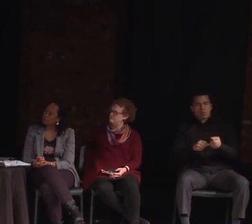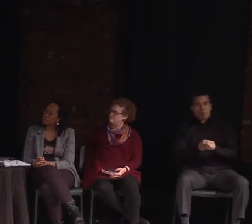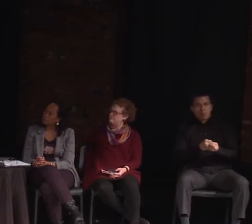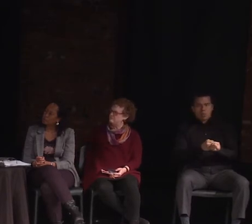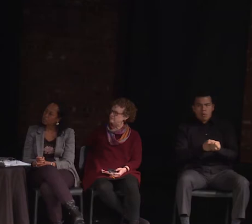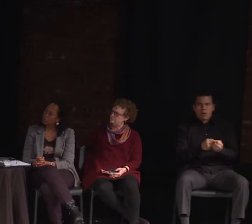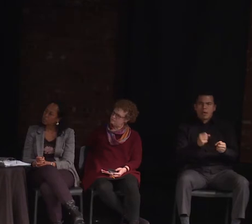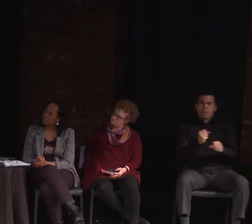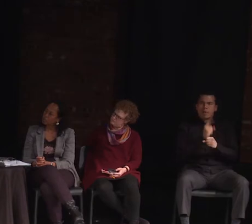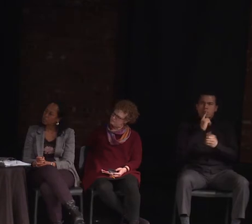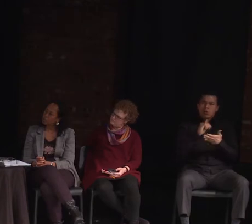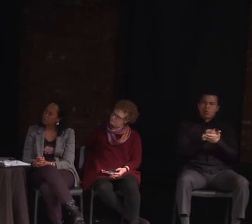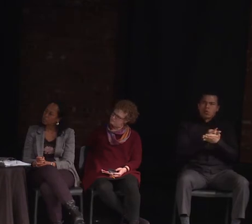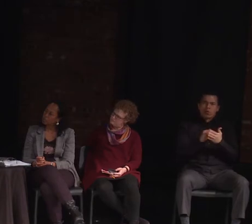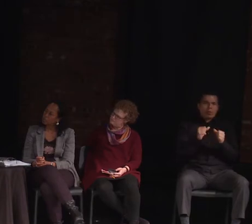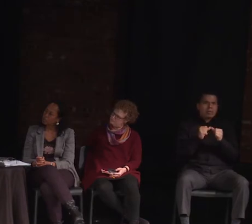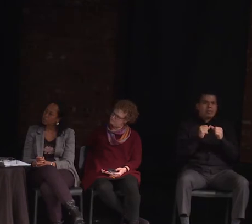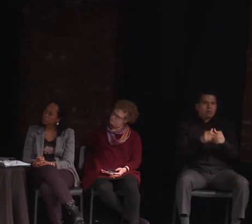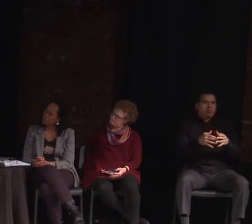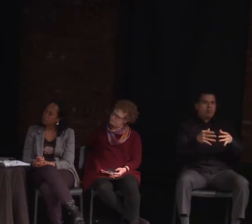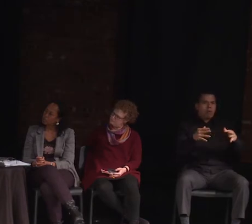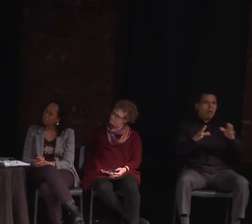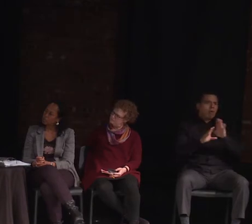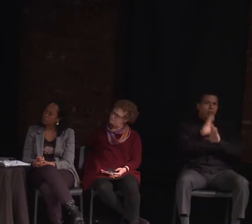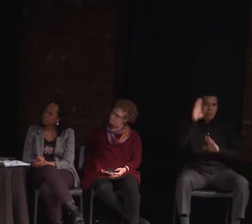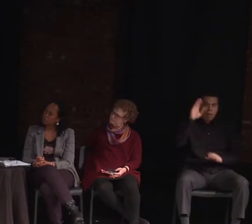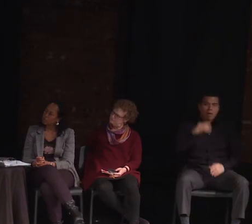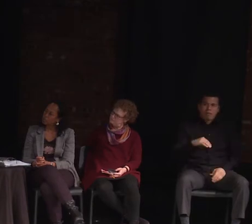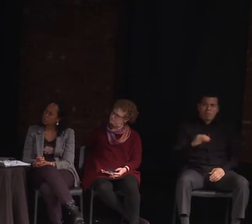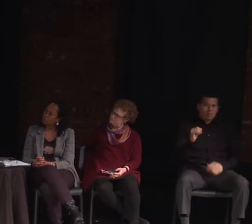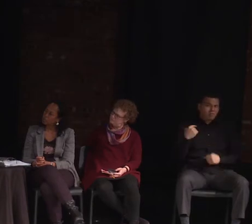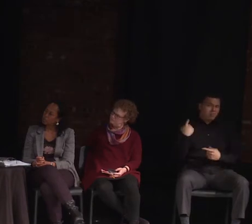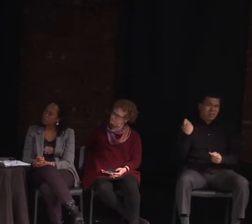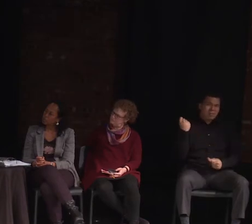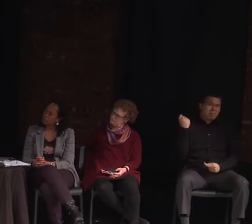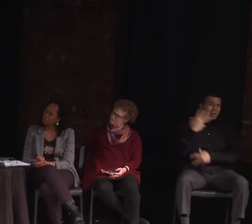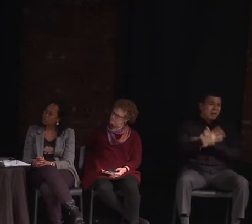We've been doing that for a long time, which means that for a long time, we've been making